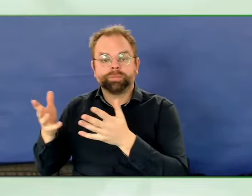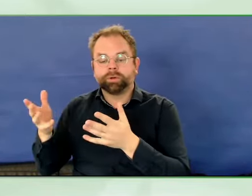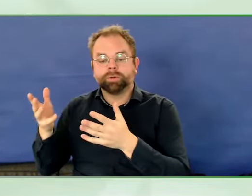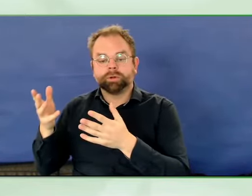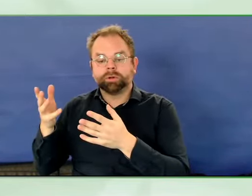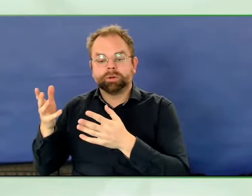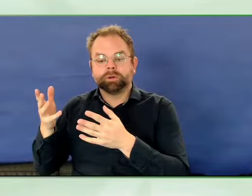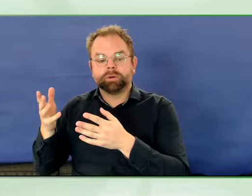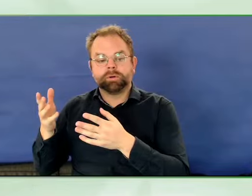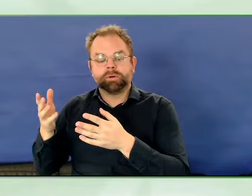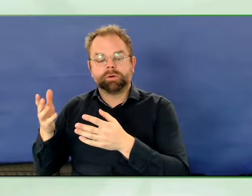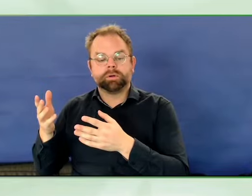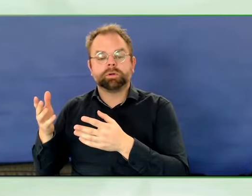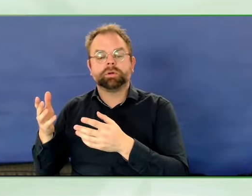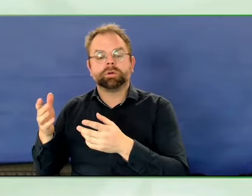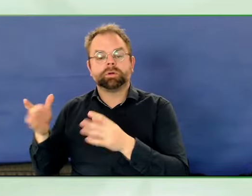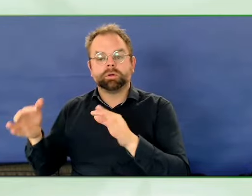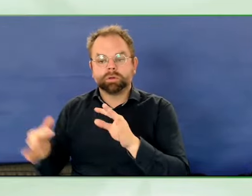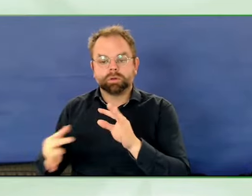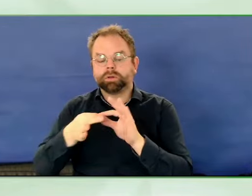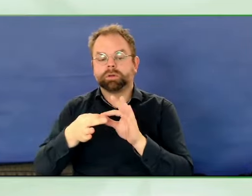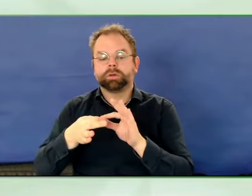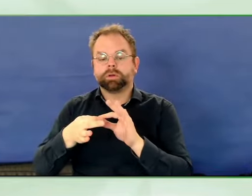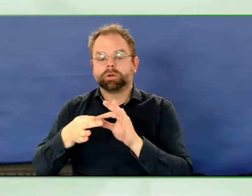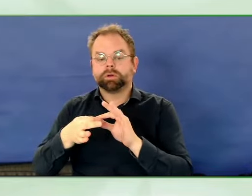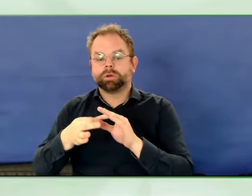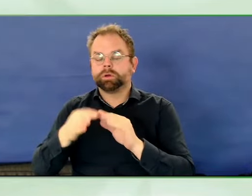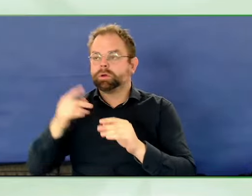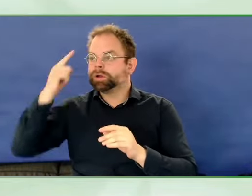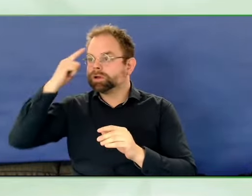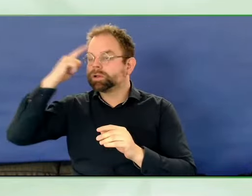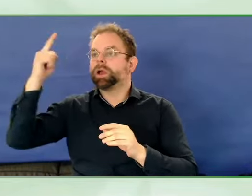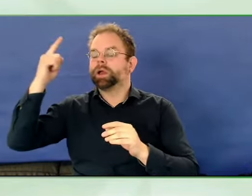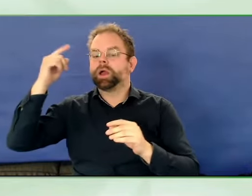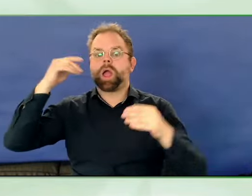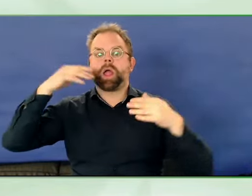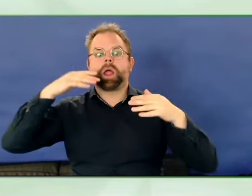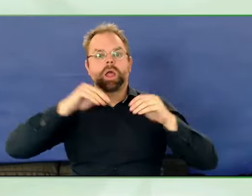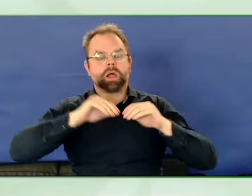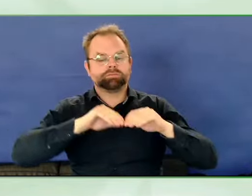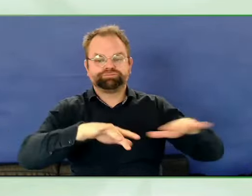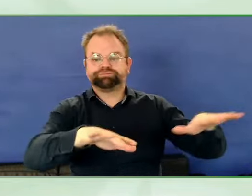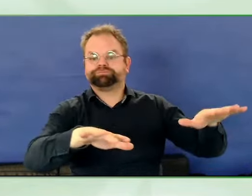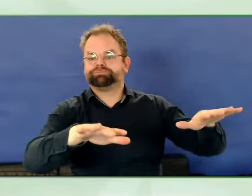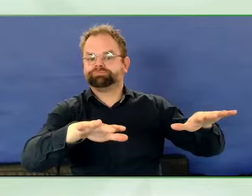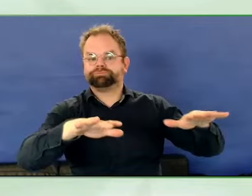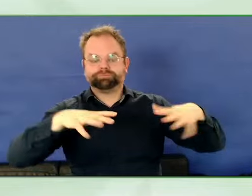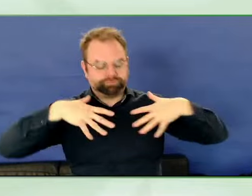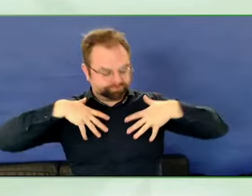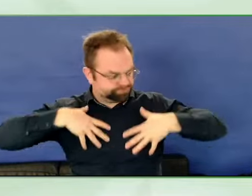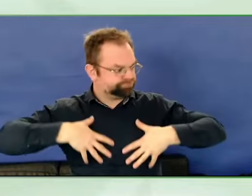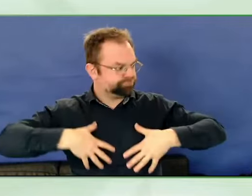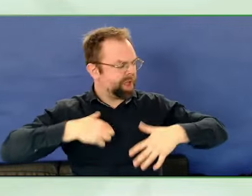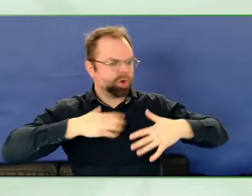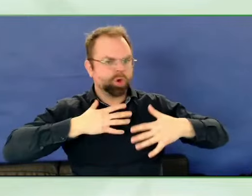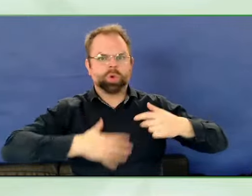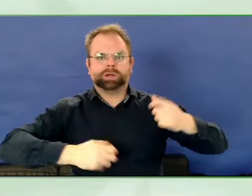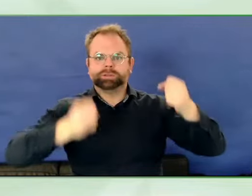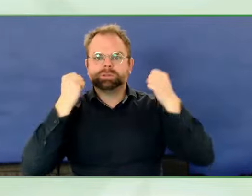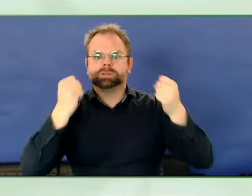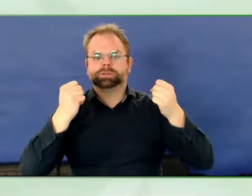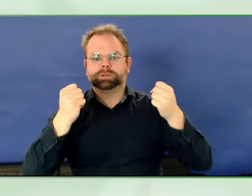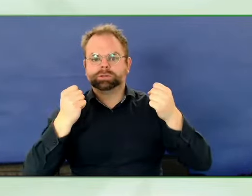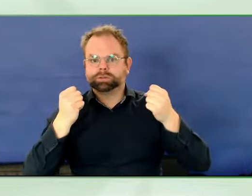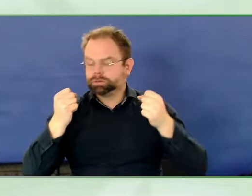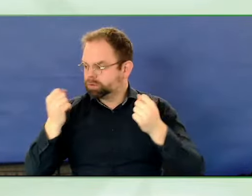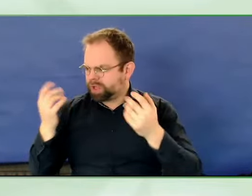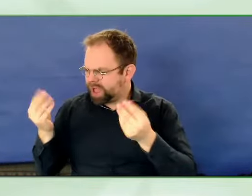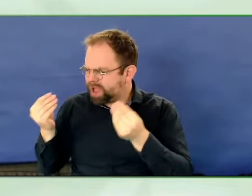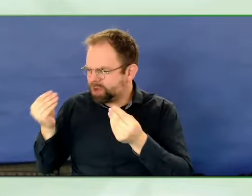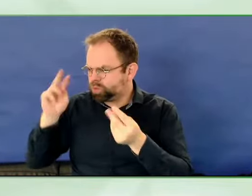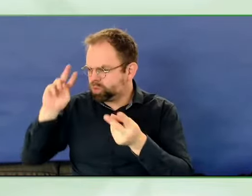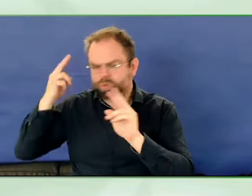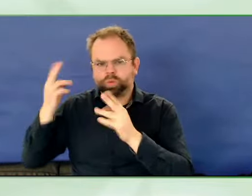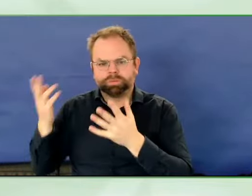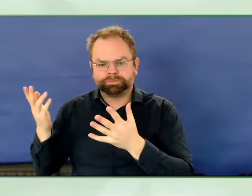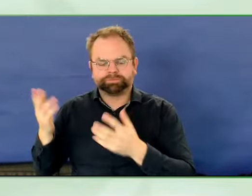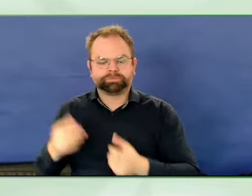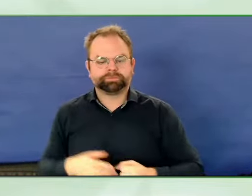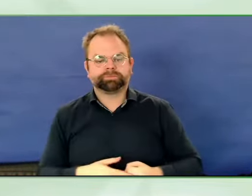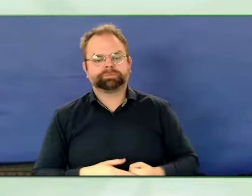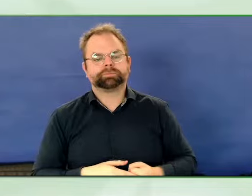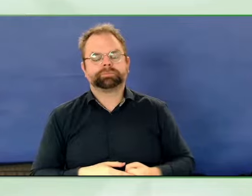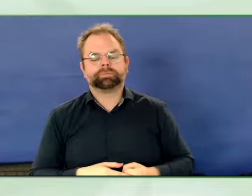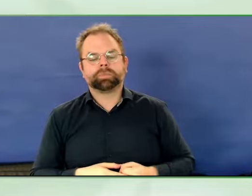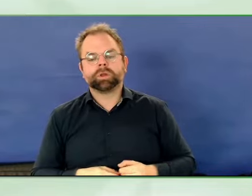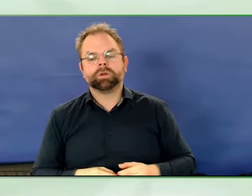It came up because I think perfect customer, my sustainability values